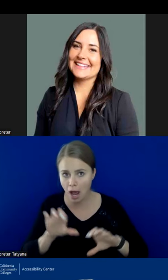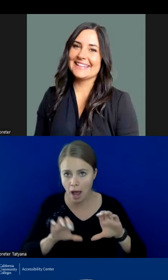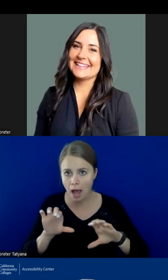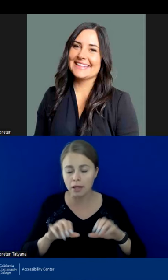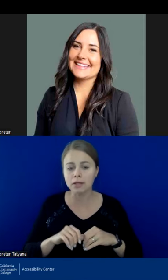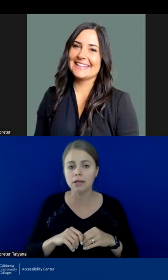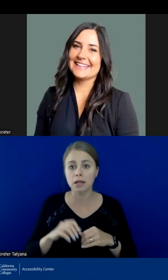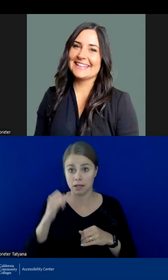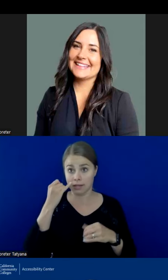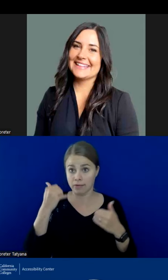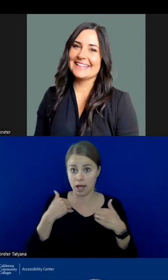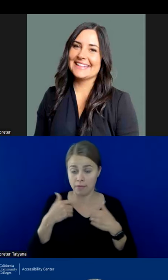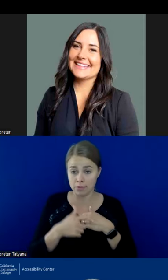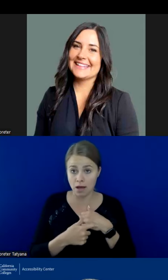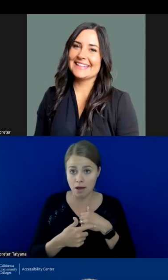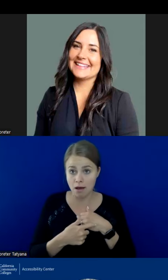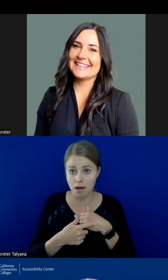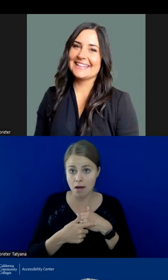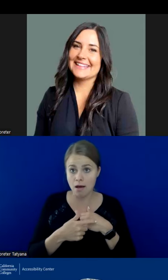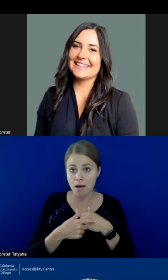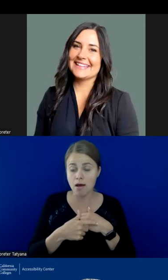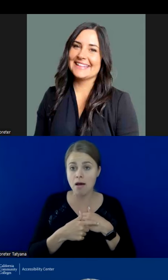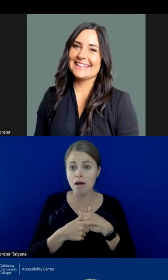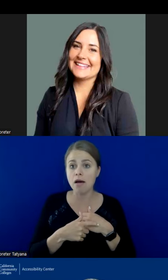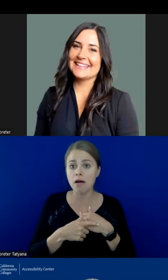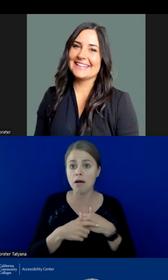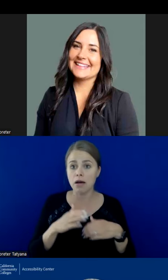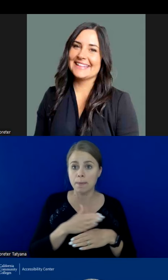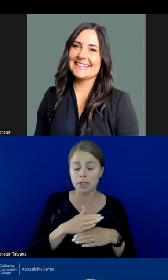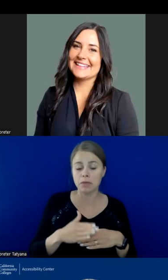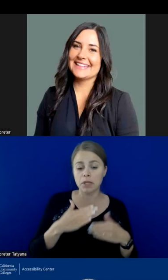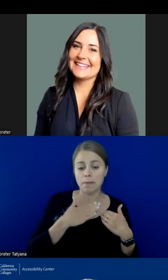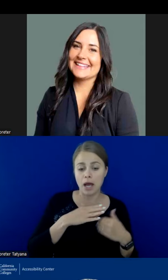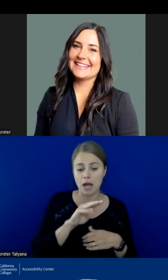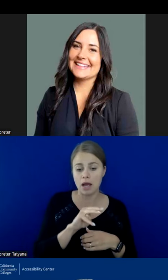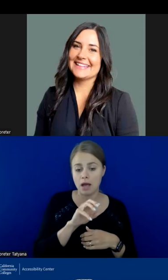And if I have time, slots between my modules I will read the comments,